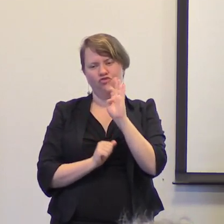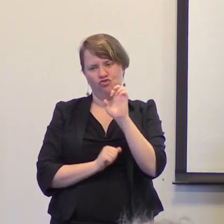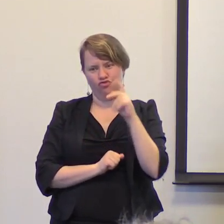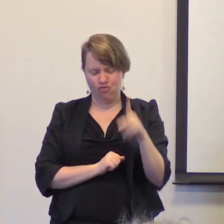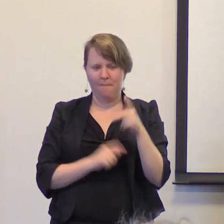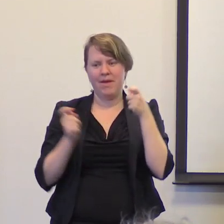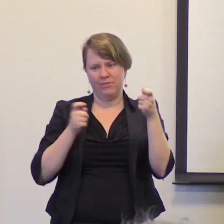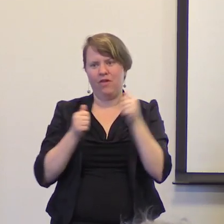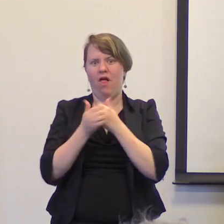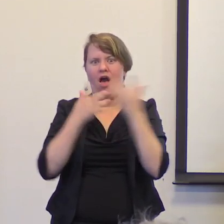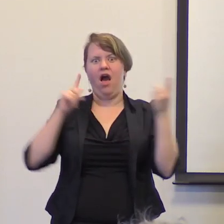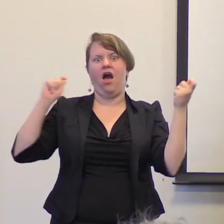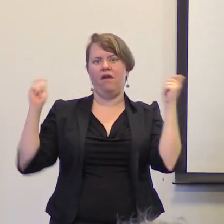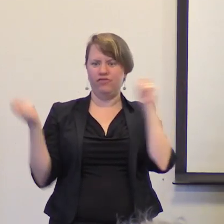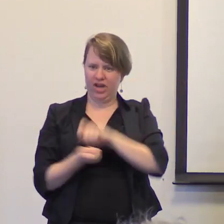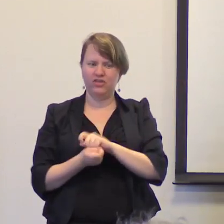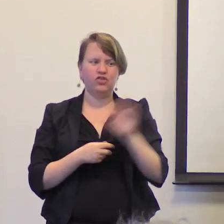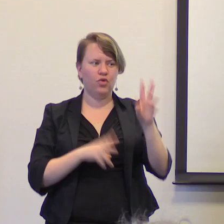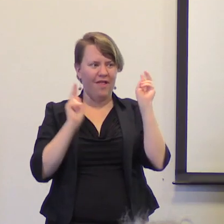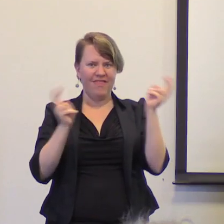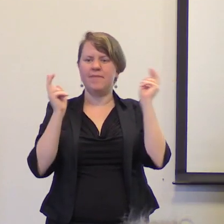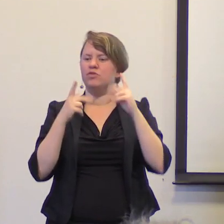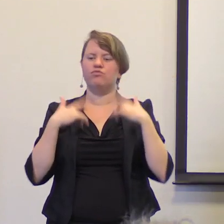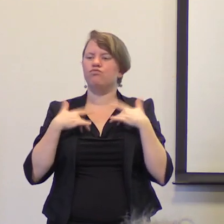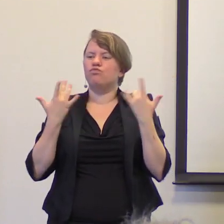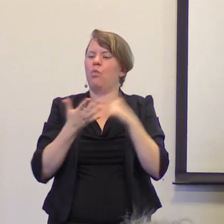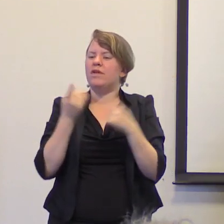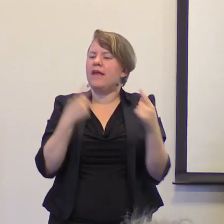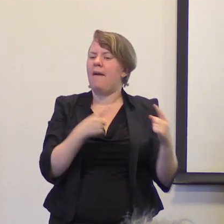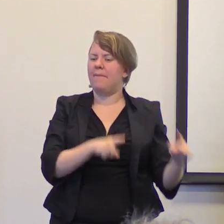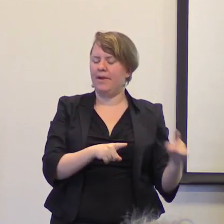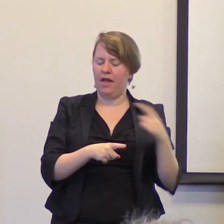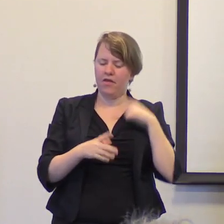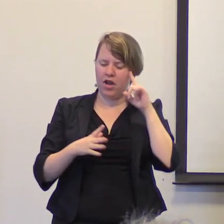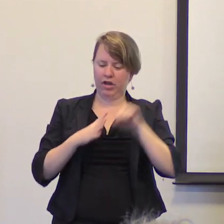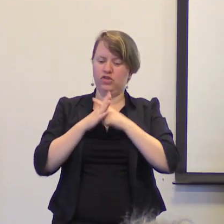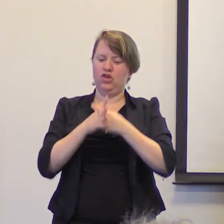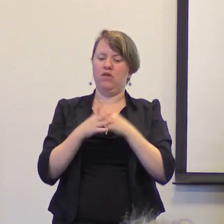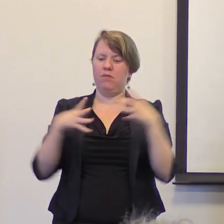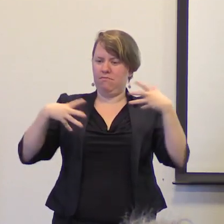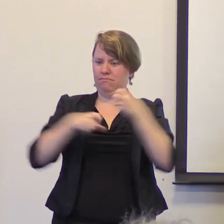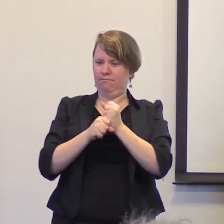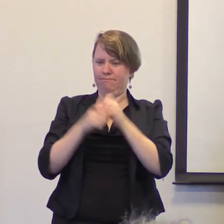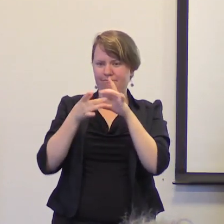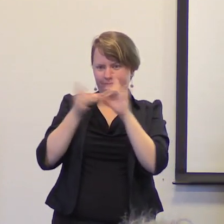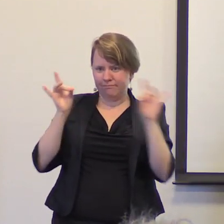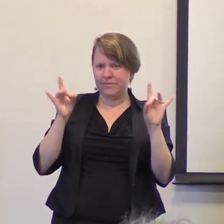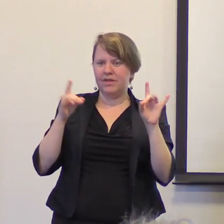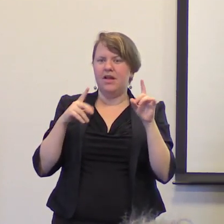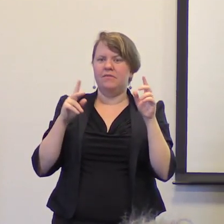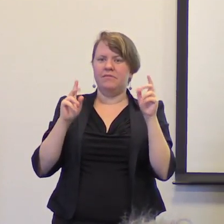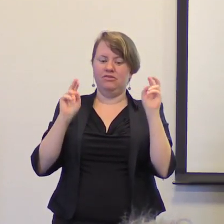change--so I thought that since your theme is "What's Happening," I thought I could start with some of what's happening, starting with the headline item of changes in immigration